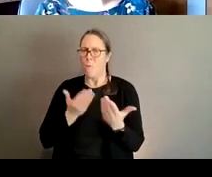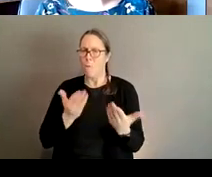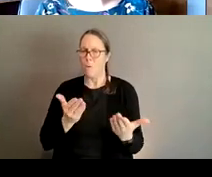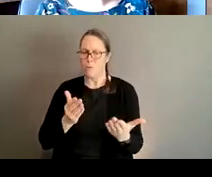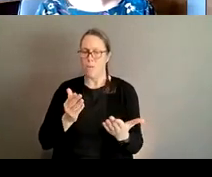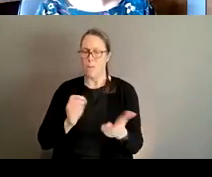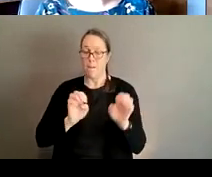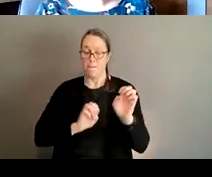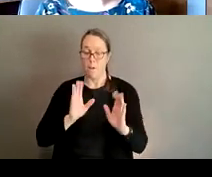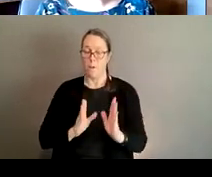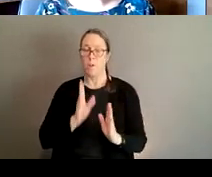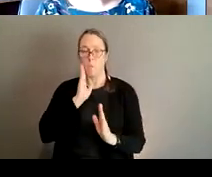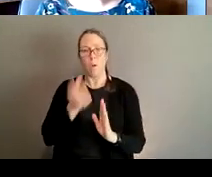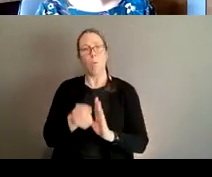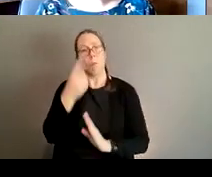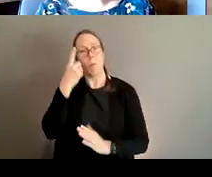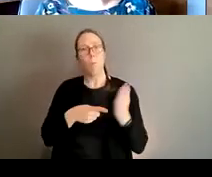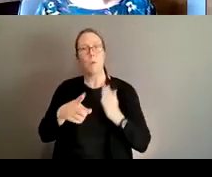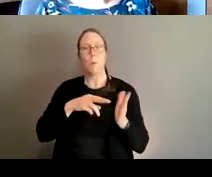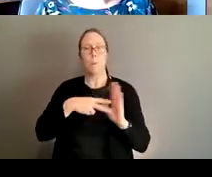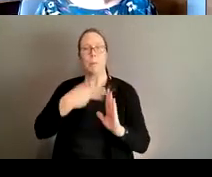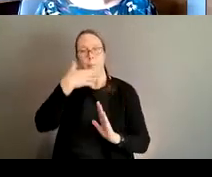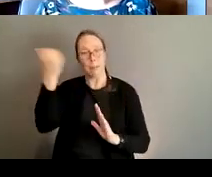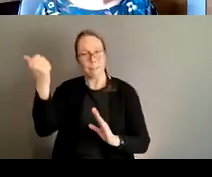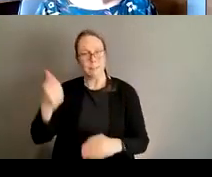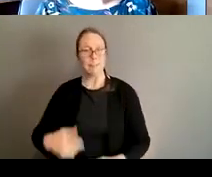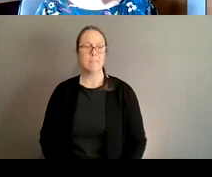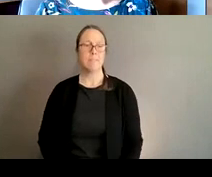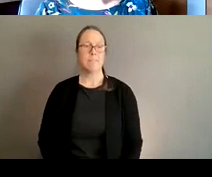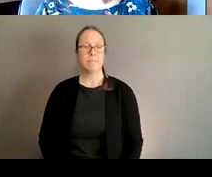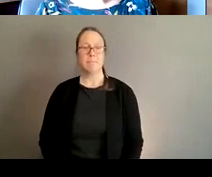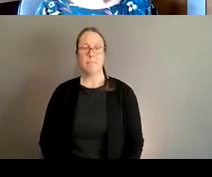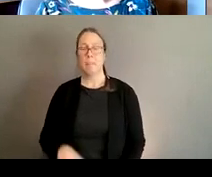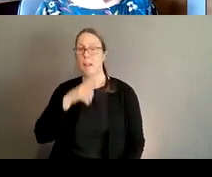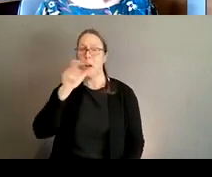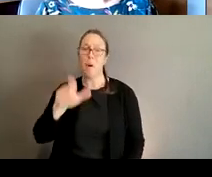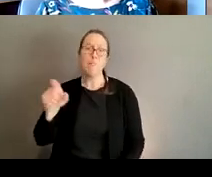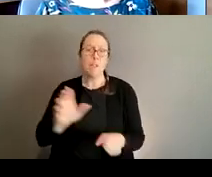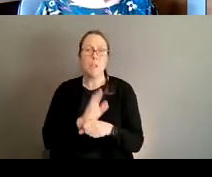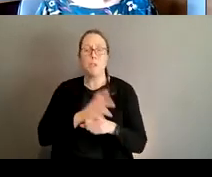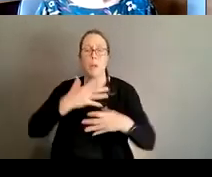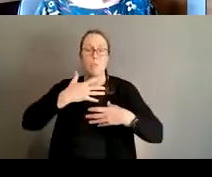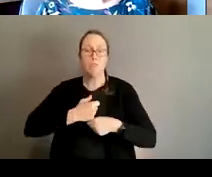what you are talking about. You don't need to use abbreviations or acronyms. You don't